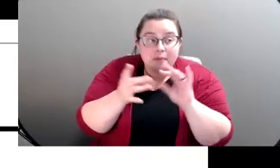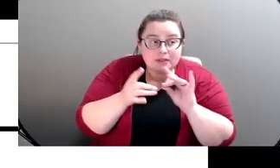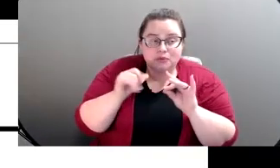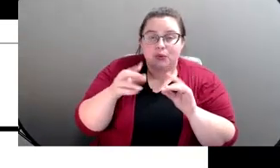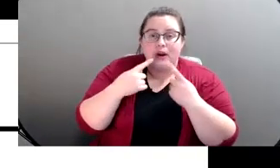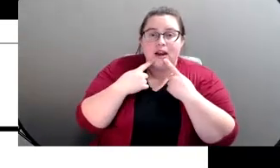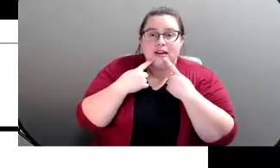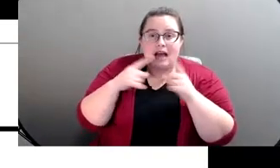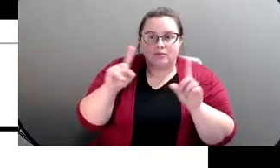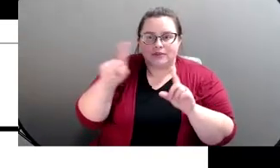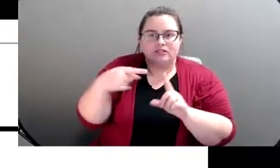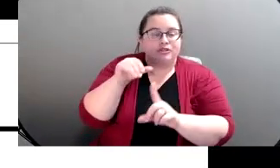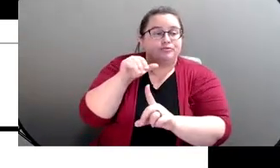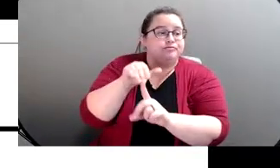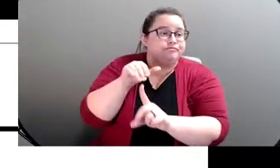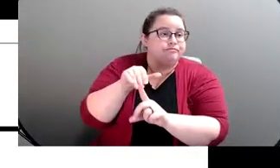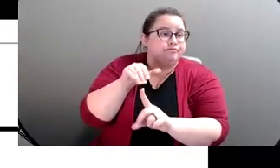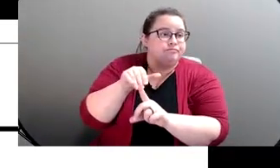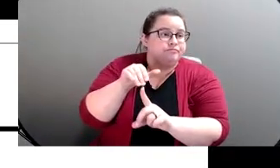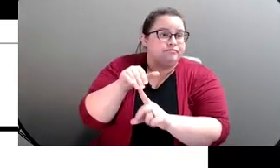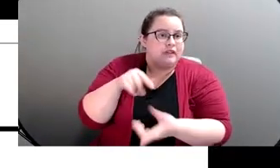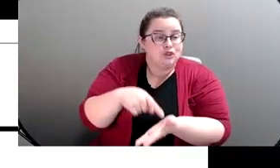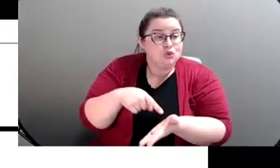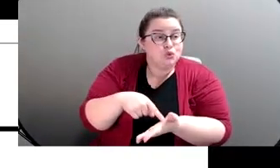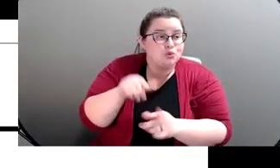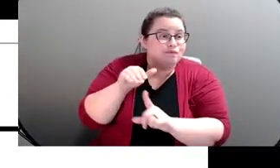that just remind about, like a due date or something,